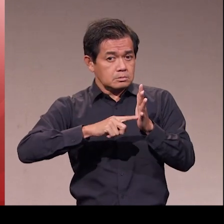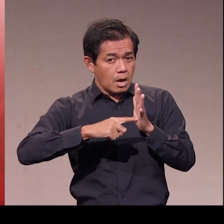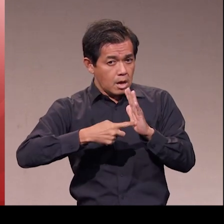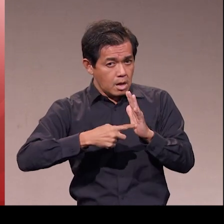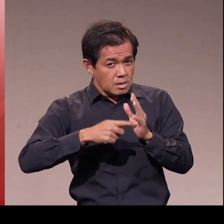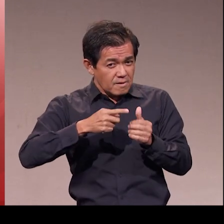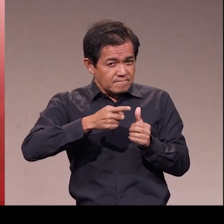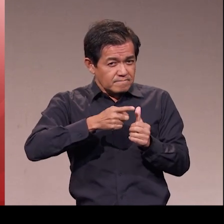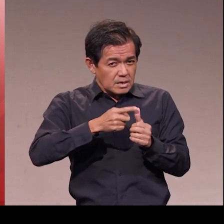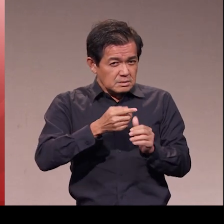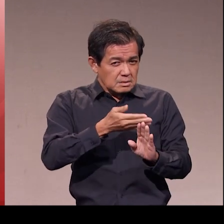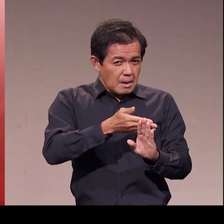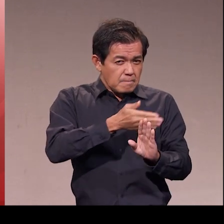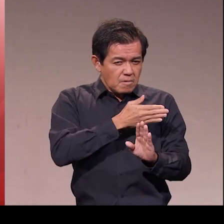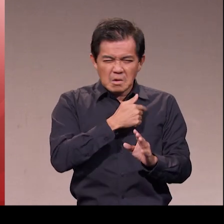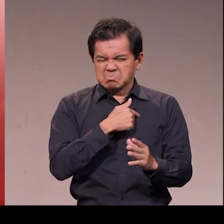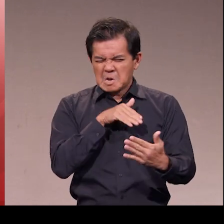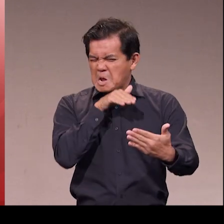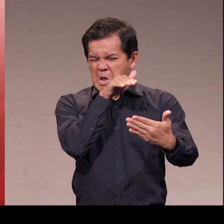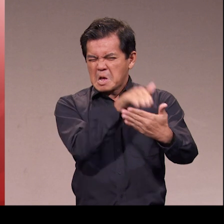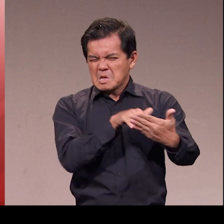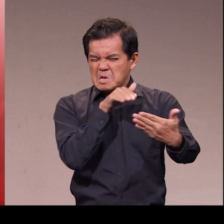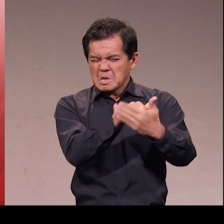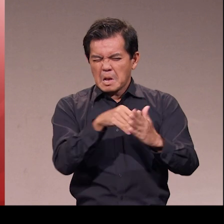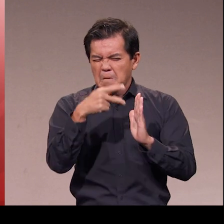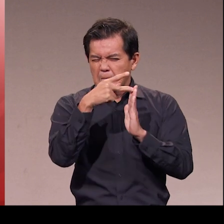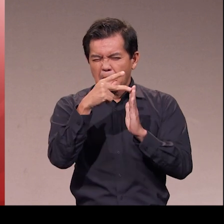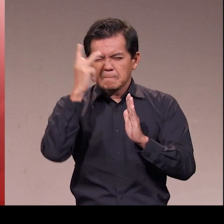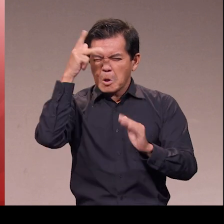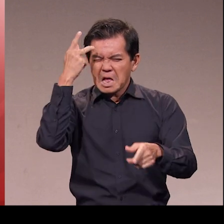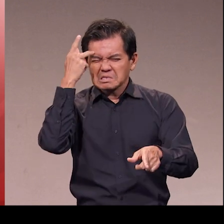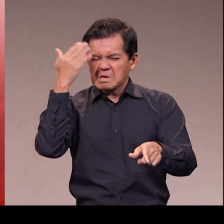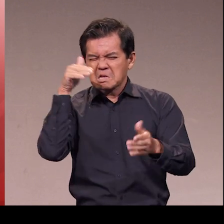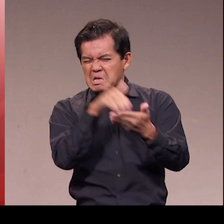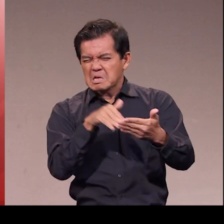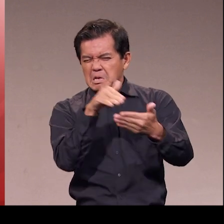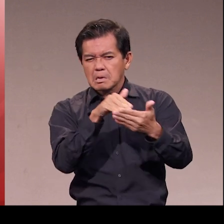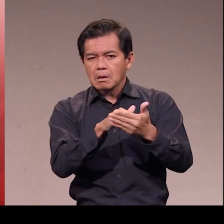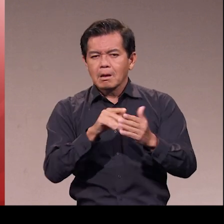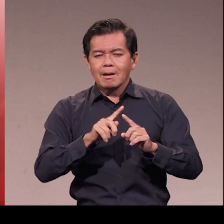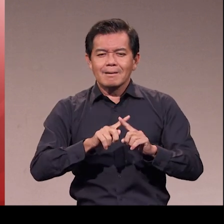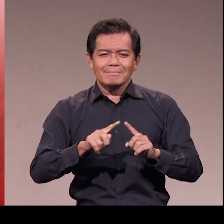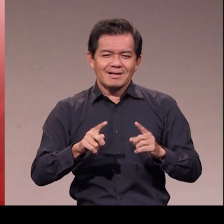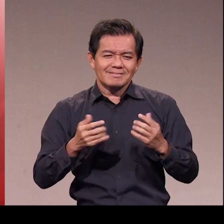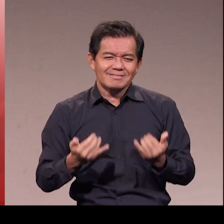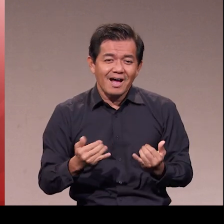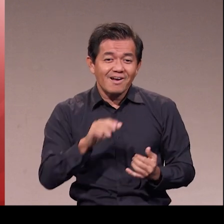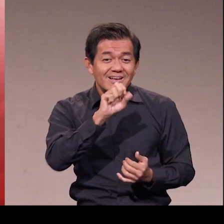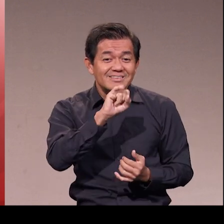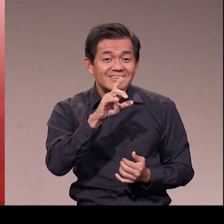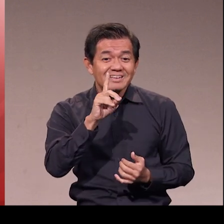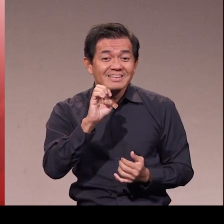a few of government policies. But in the end, Sidek called Mr Lee a friend and